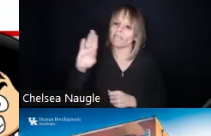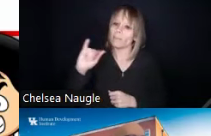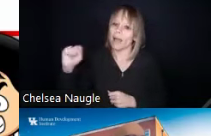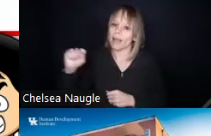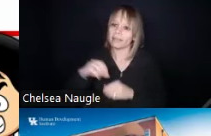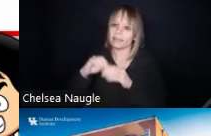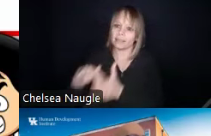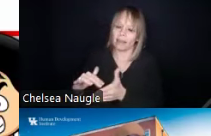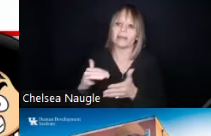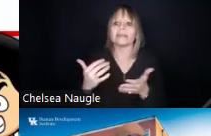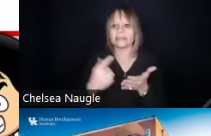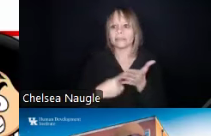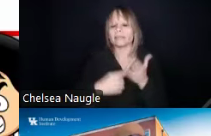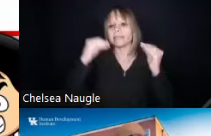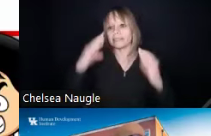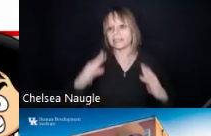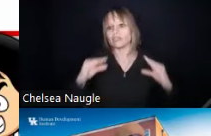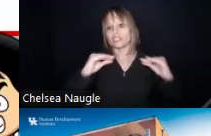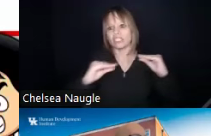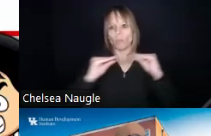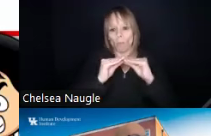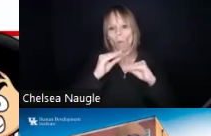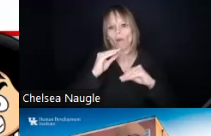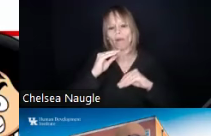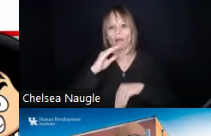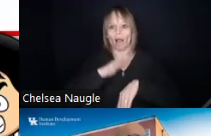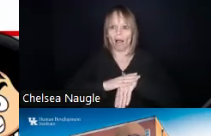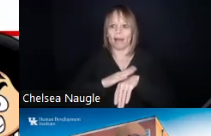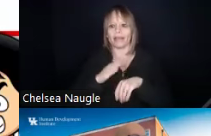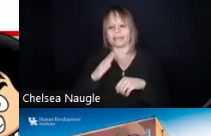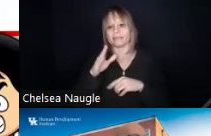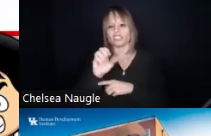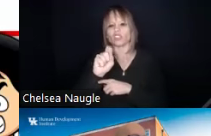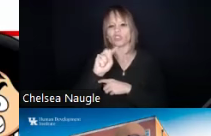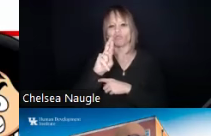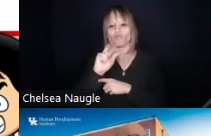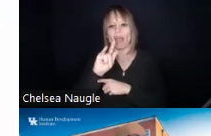striking arts than things like Brazilian jiu-jitsu or judo or other forms of grappling.